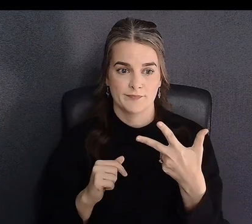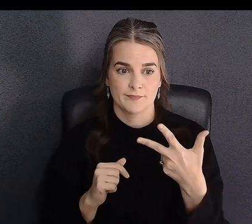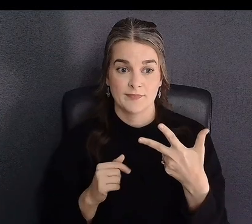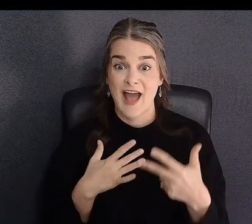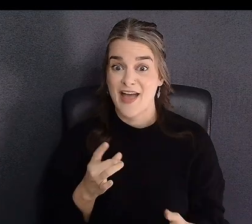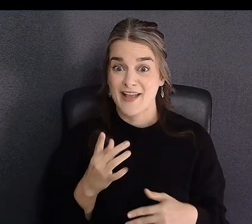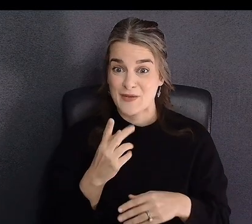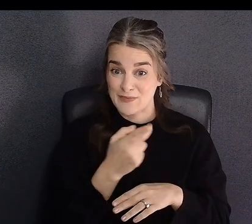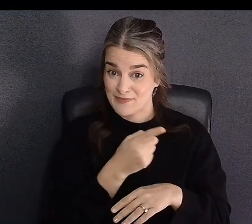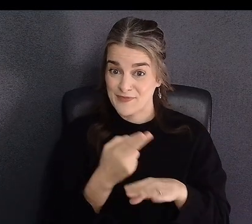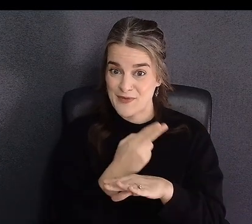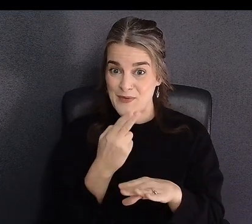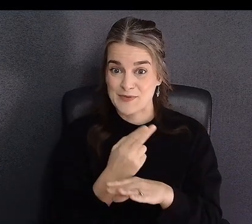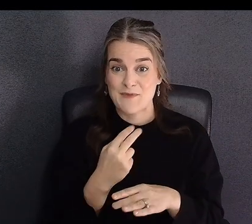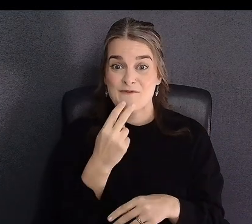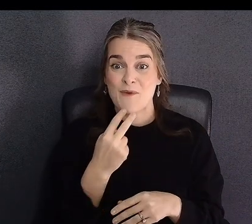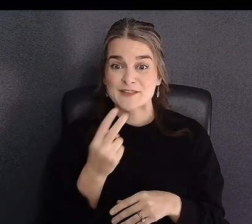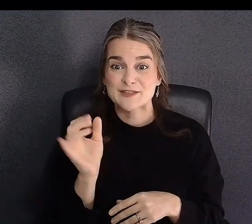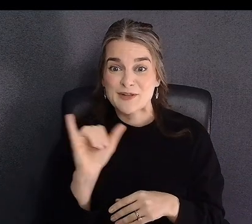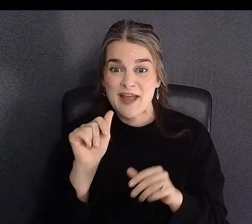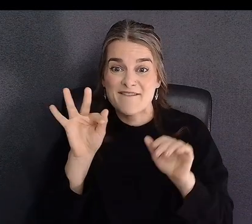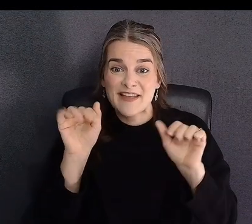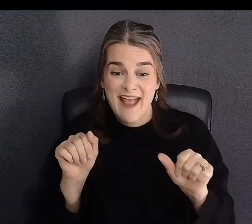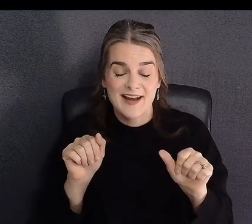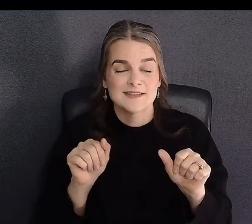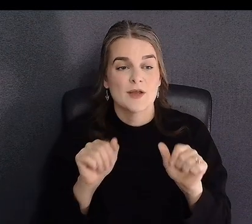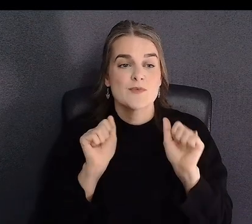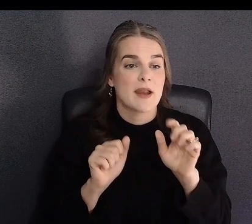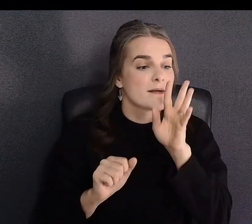so that you're using your head and your voice so you're not individually typing out every single word.